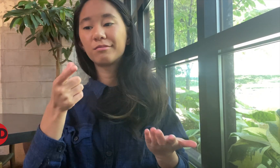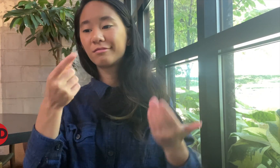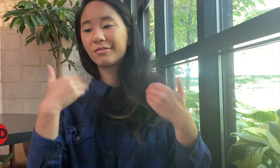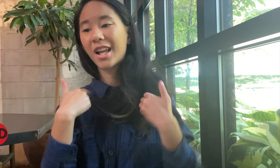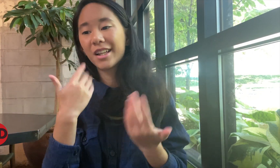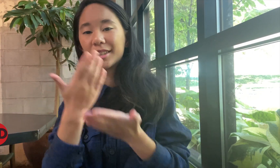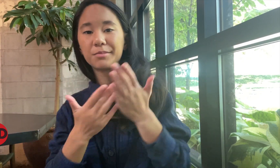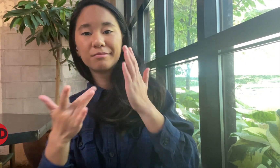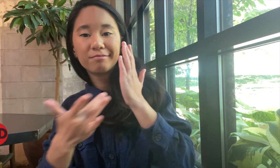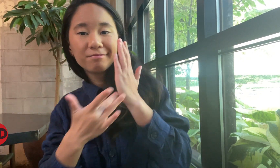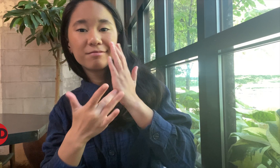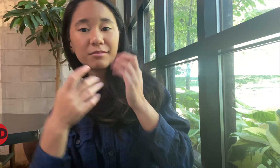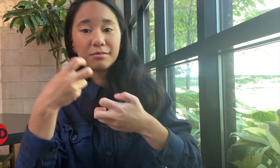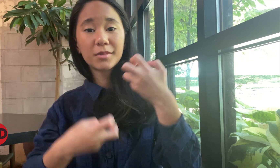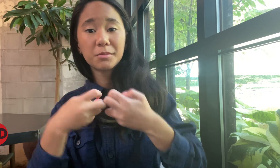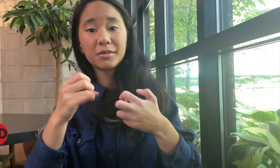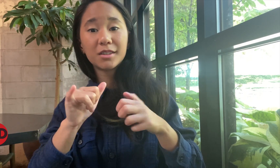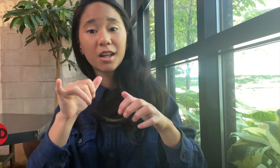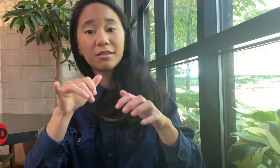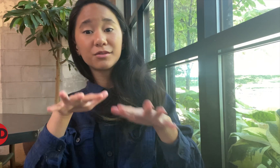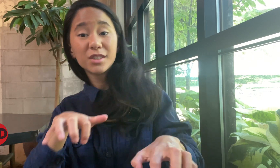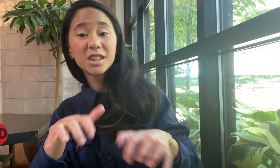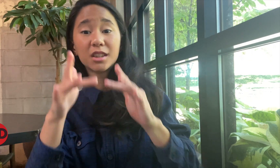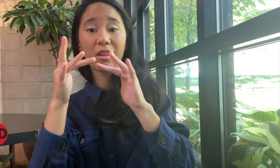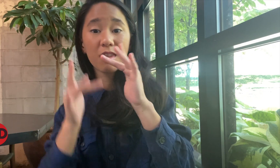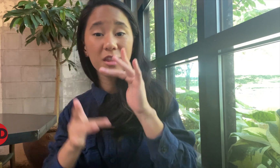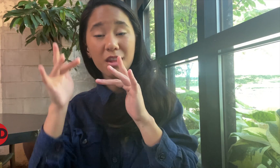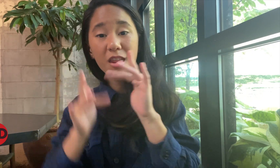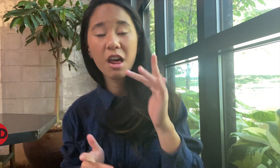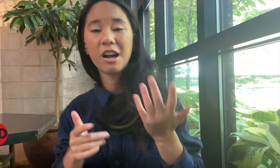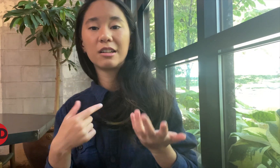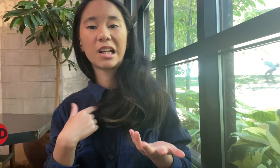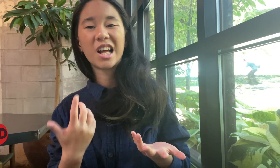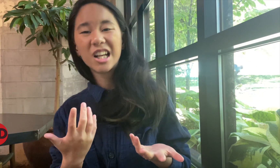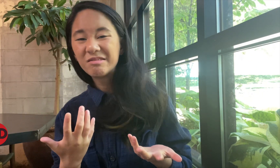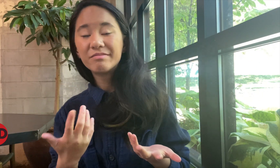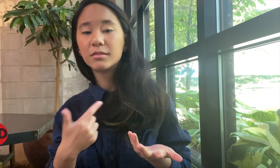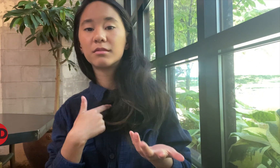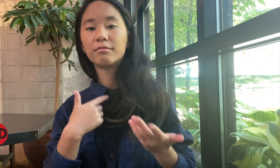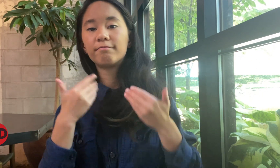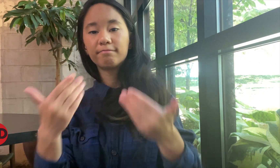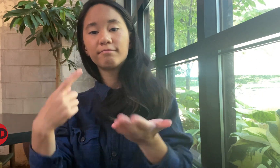it was not ideal. When they consulted with me, I told them that